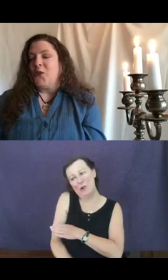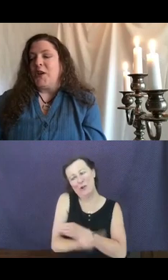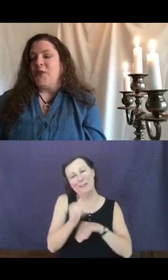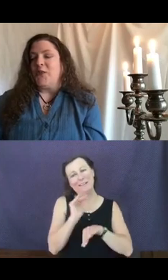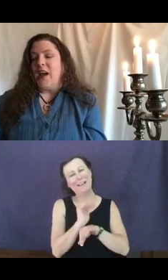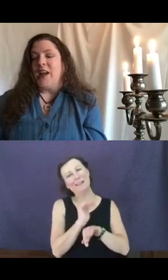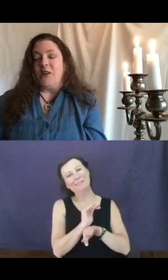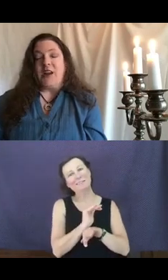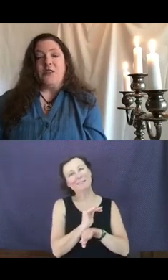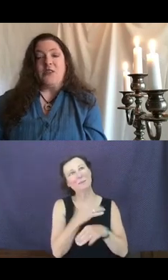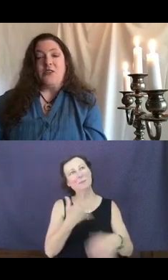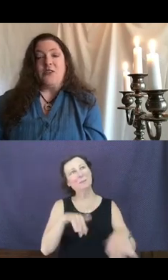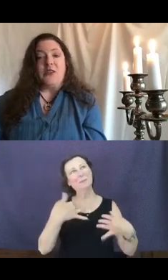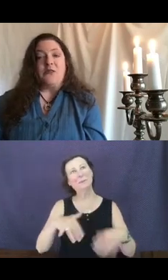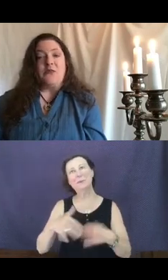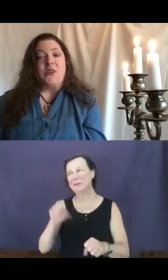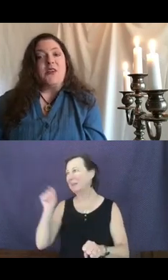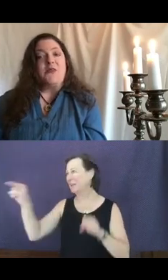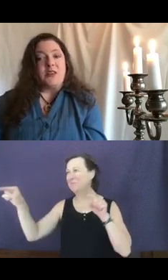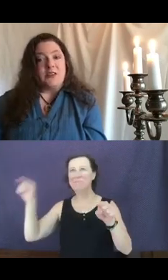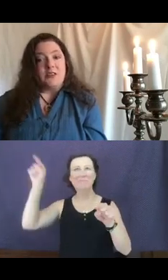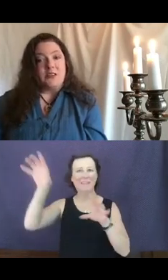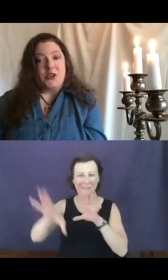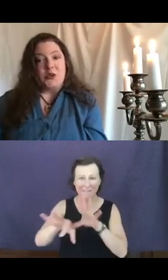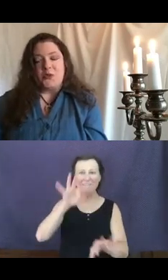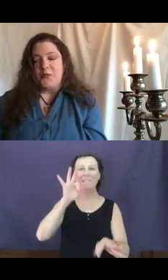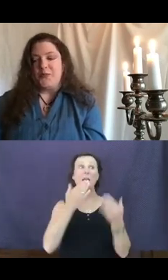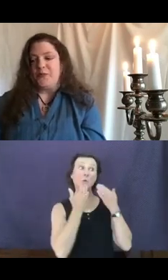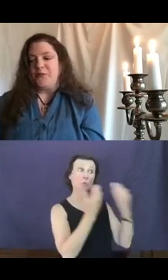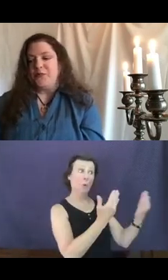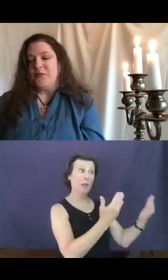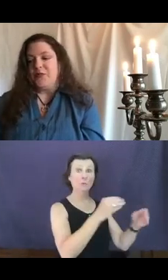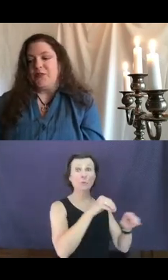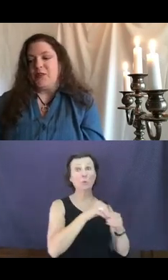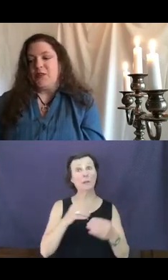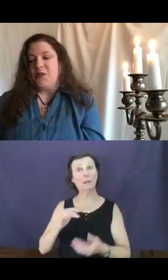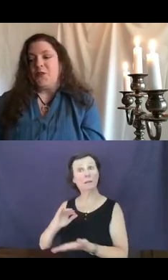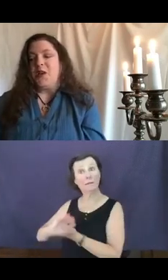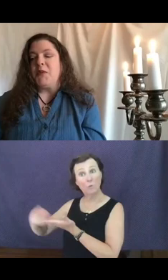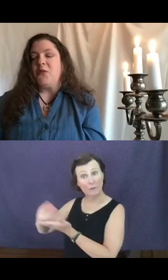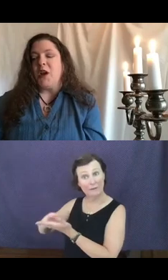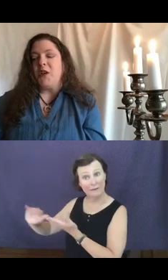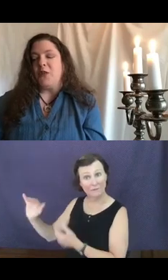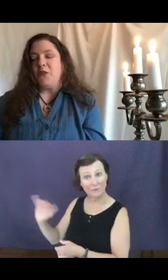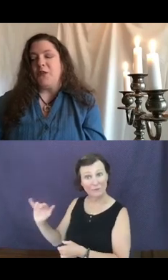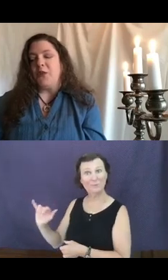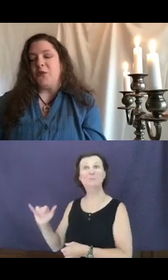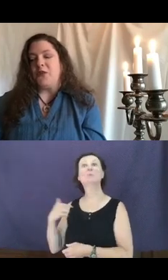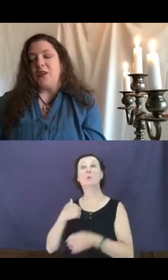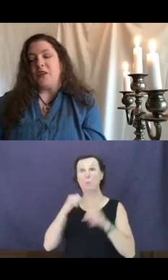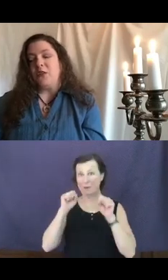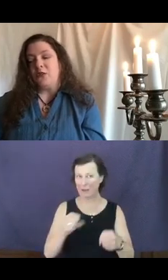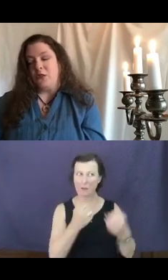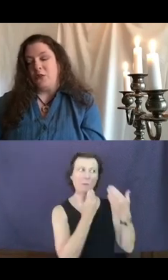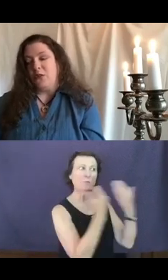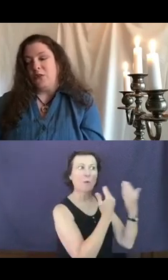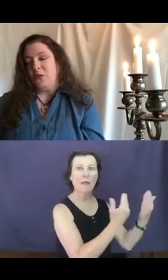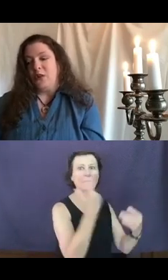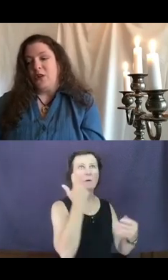We can find gratitude in forgiveness too. We can be grateful for those dear souls